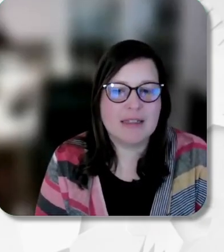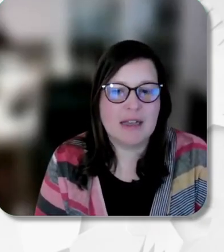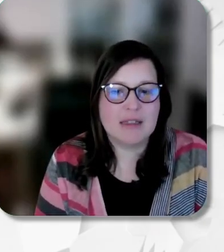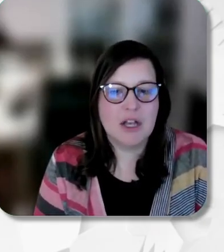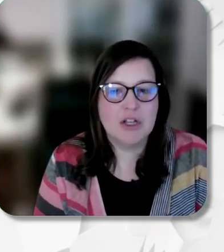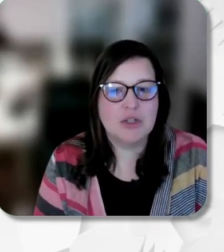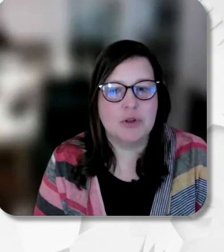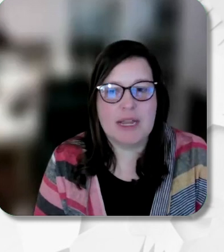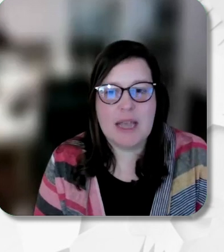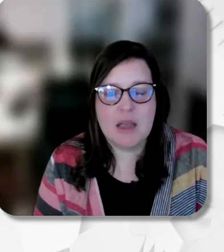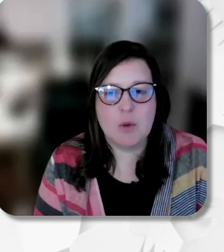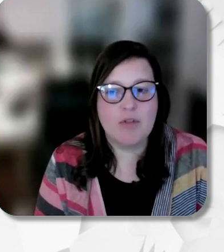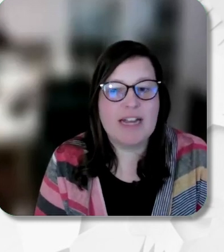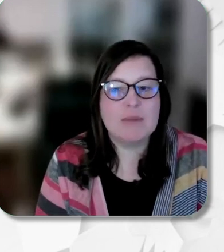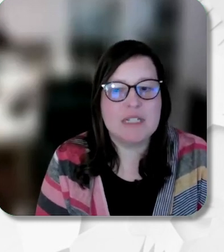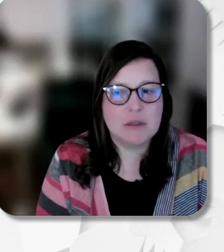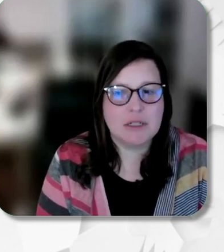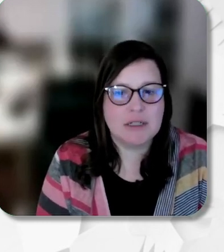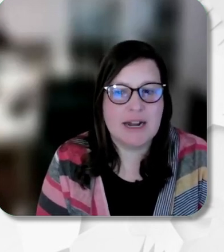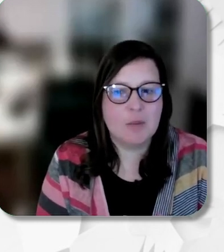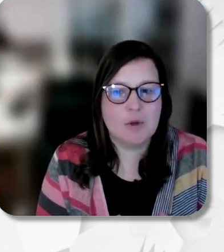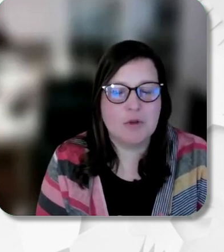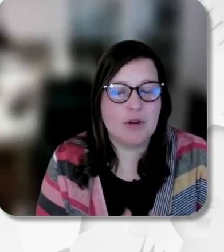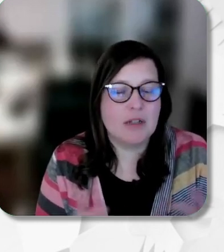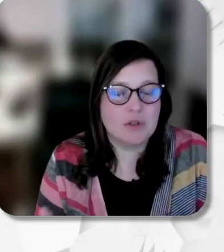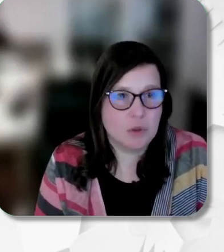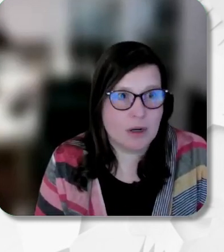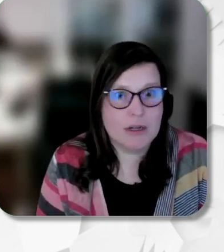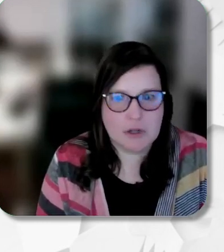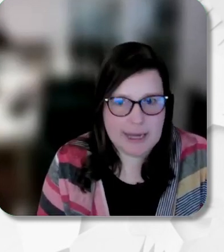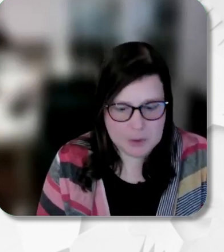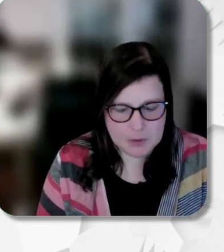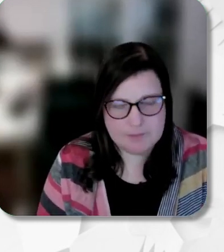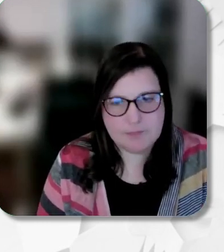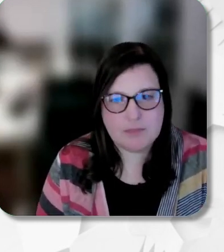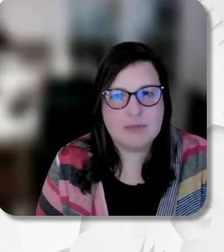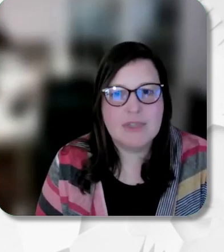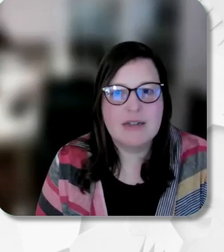access to a great game or providing materials that help you create a store in your classroom.